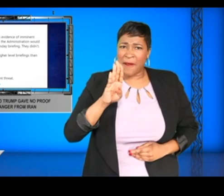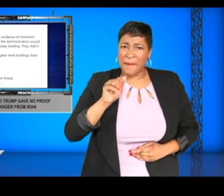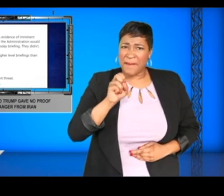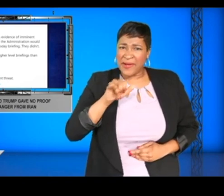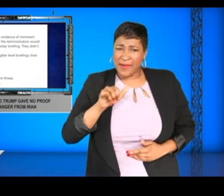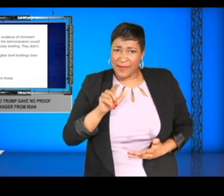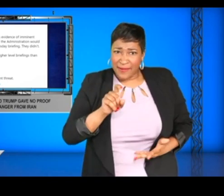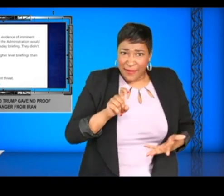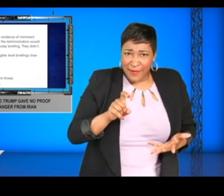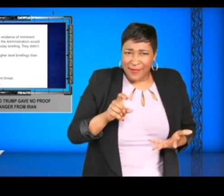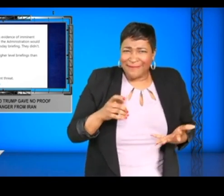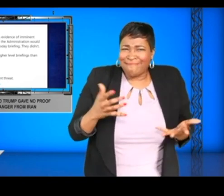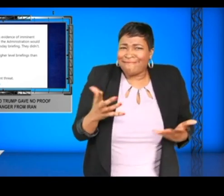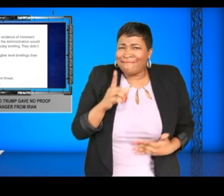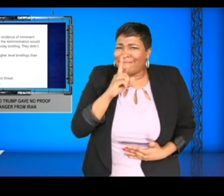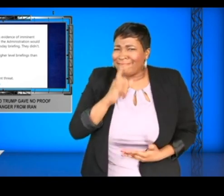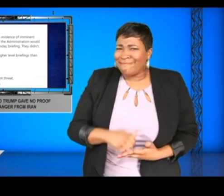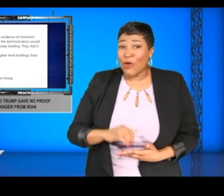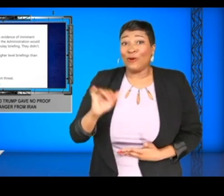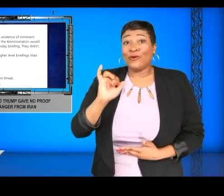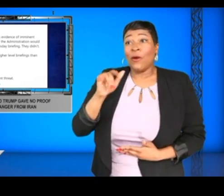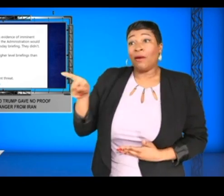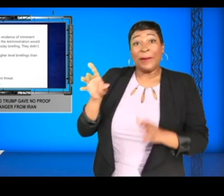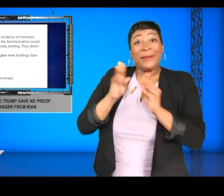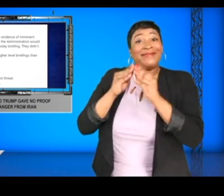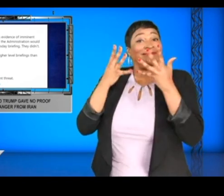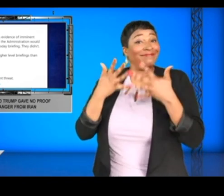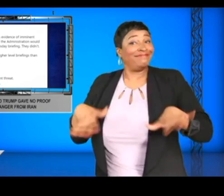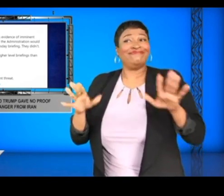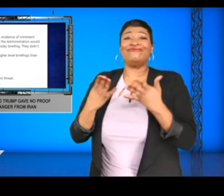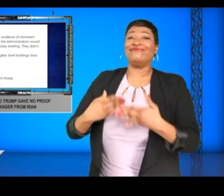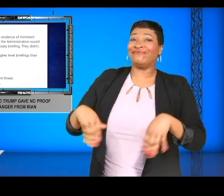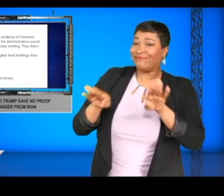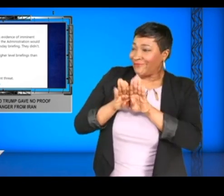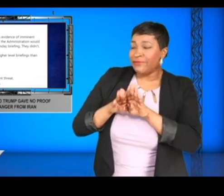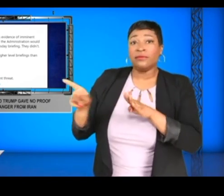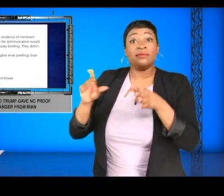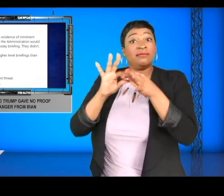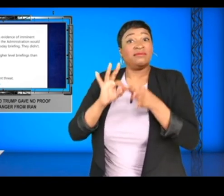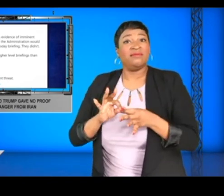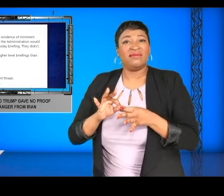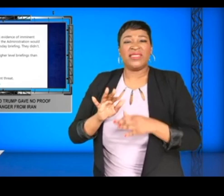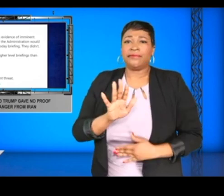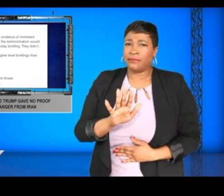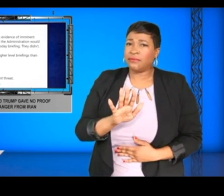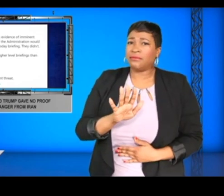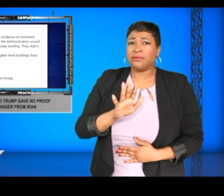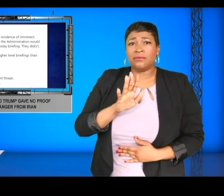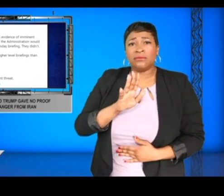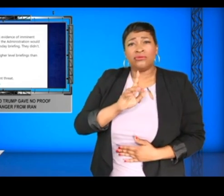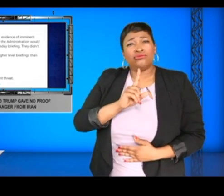at last Wednesday's briefing and the meeting ended with "there was no such imminent threat."